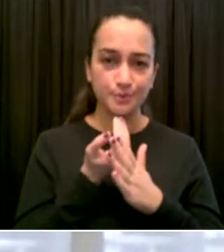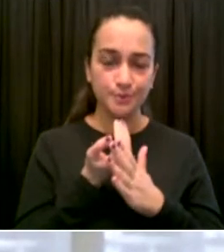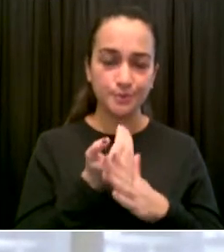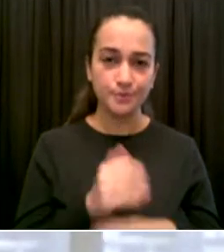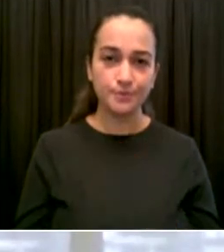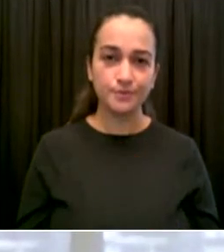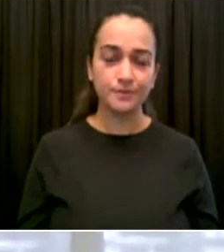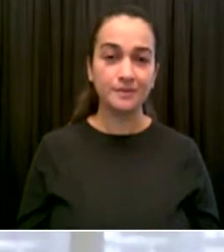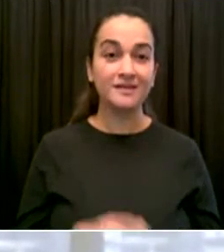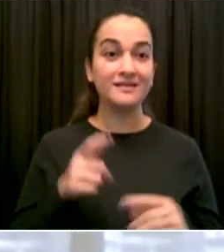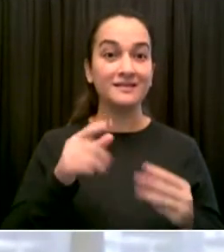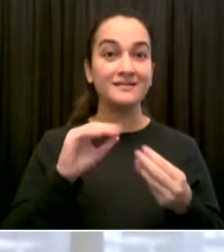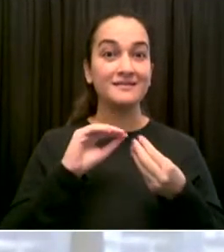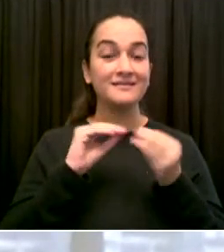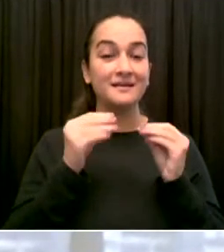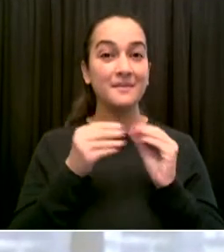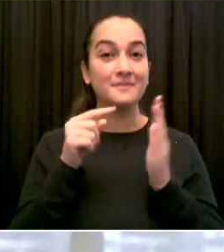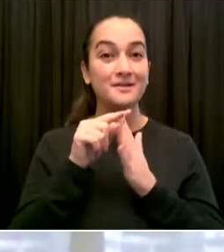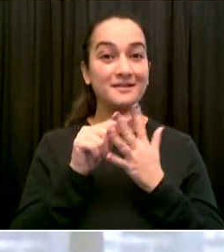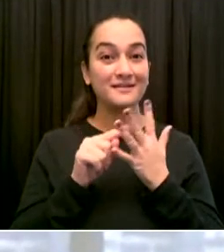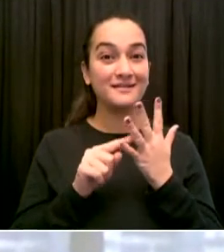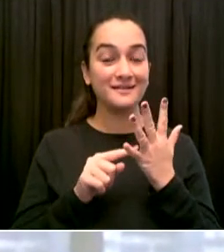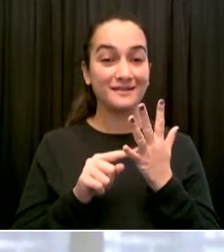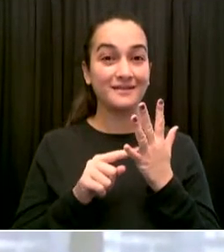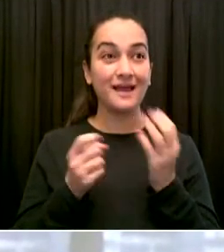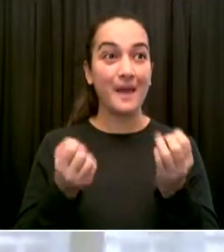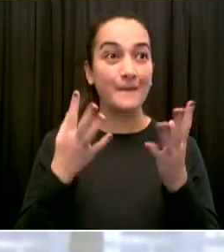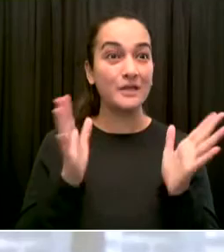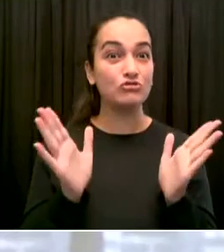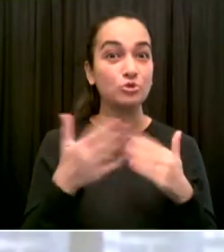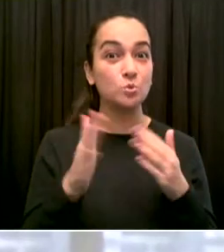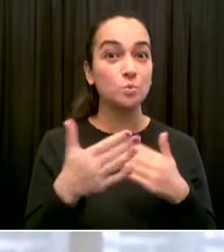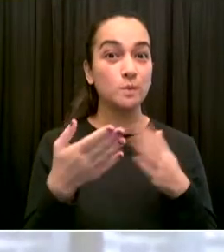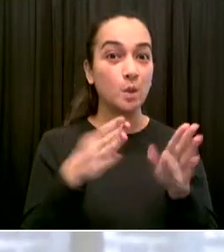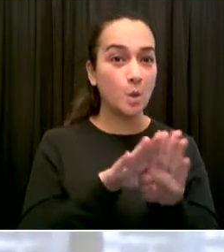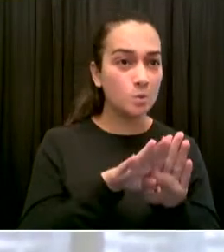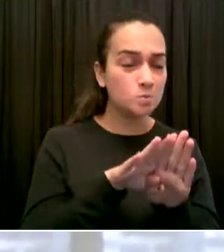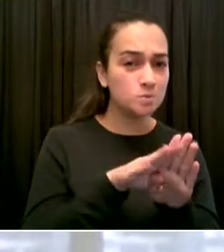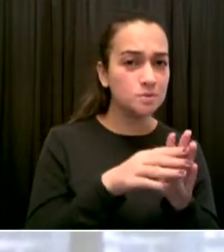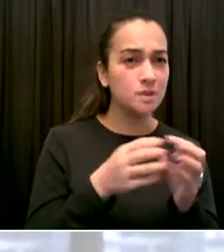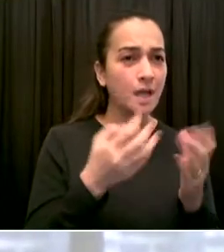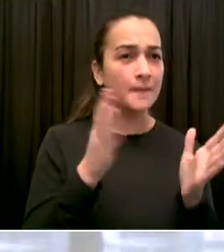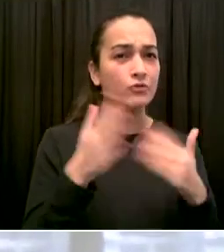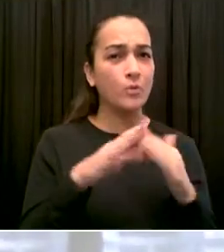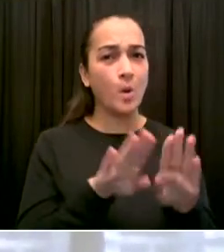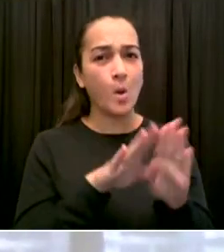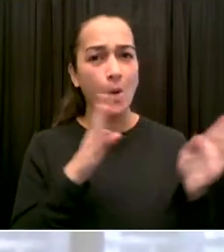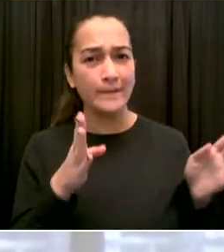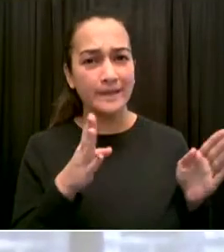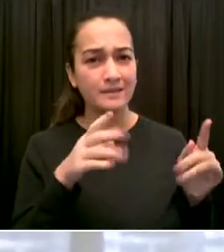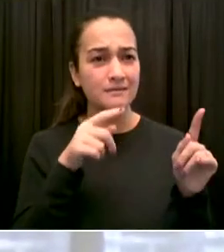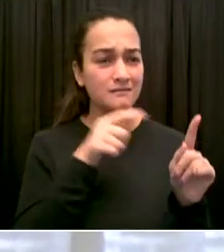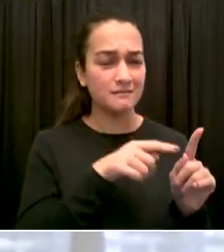WE ARE REDOING THE NUMBERS